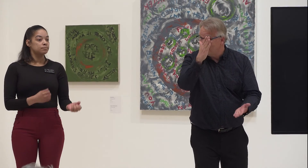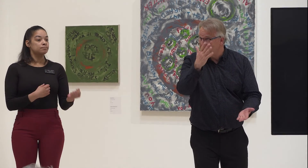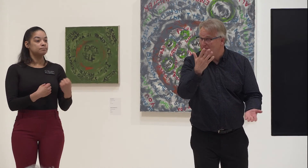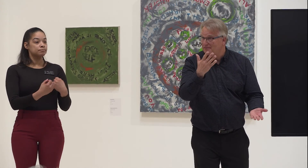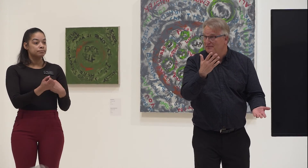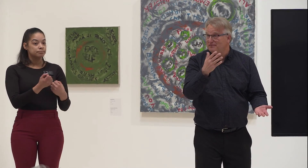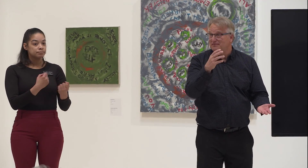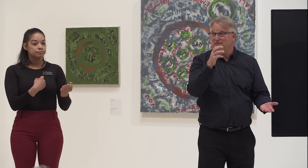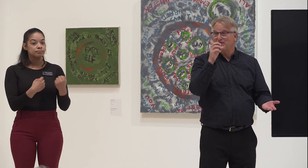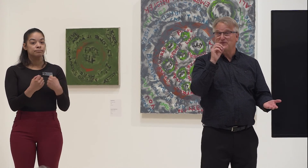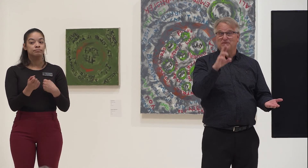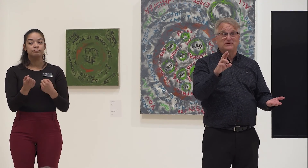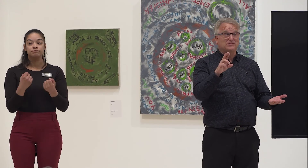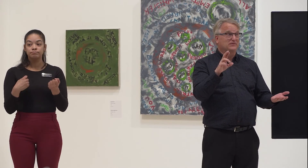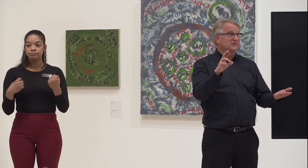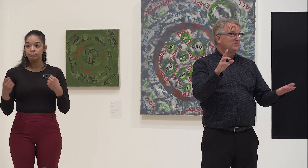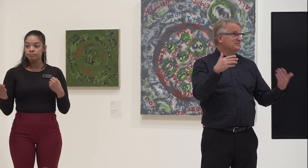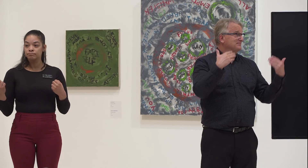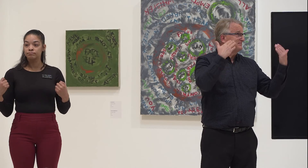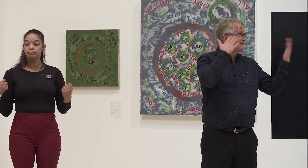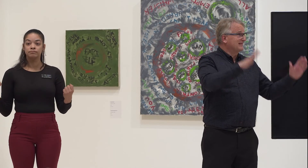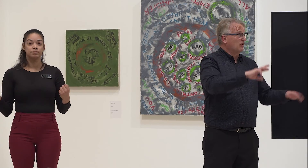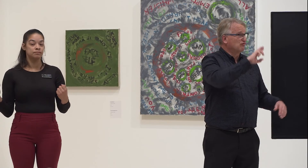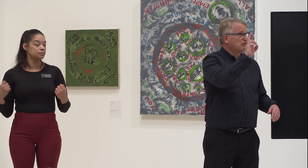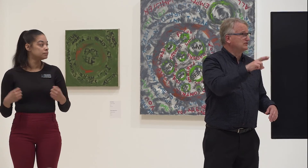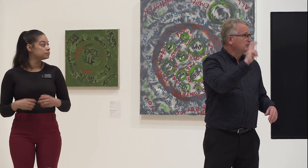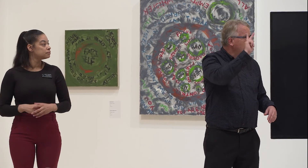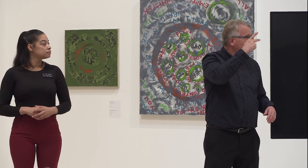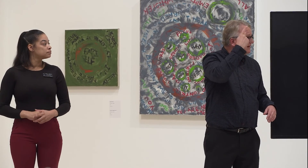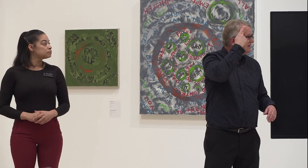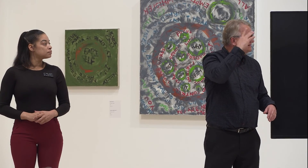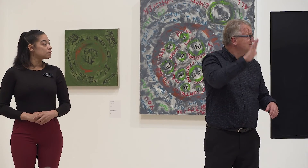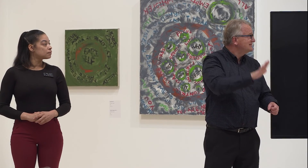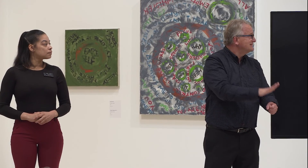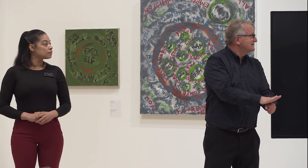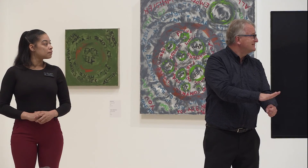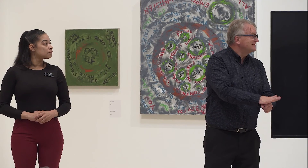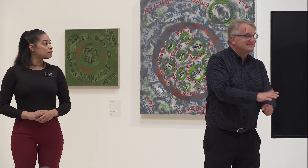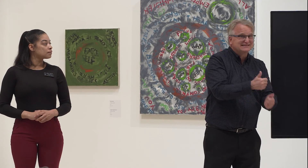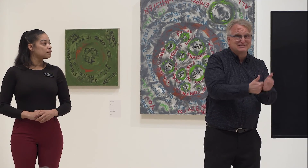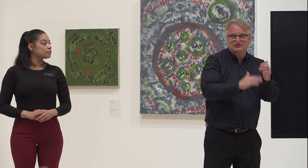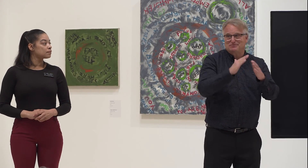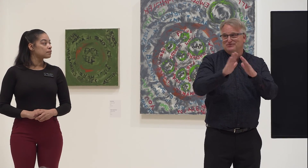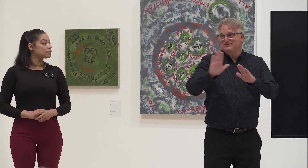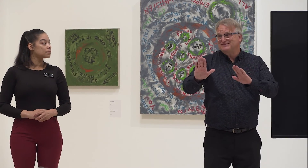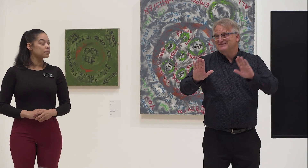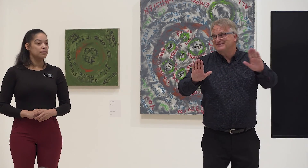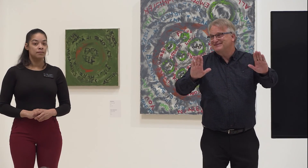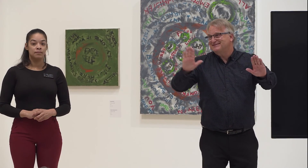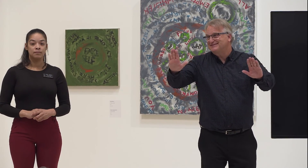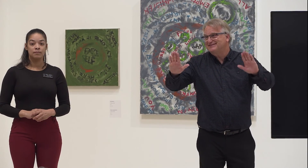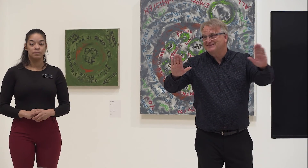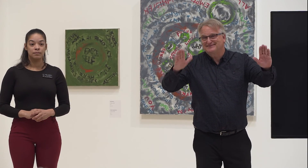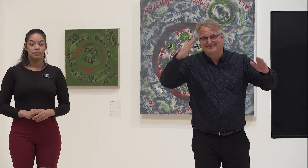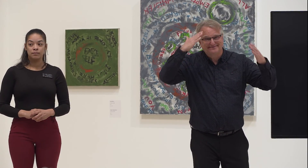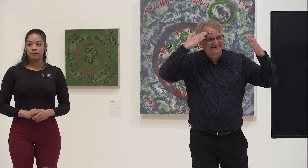I think they need to speak up and speak out against that. Maybe it's local to the Rochester community.